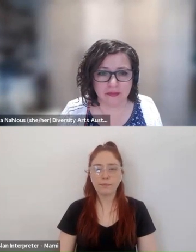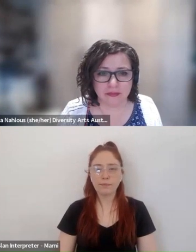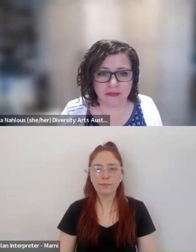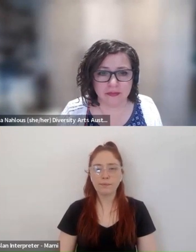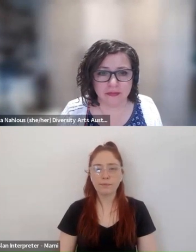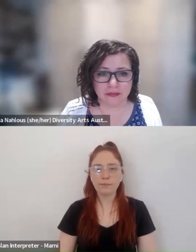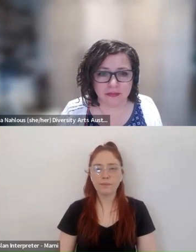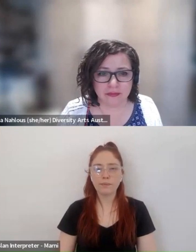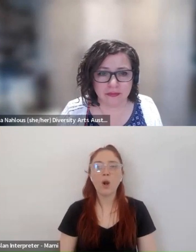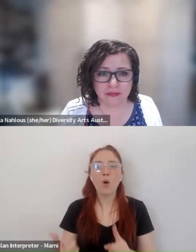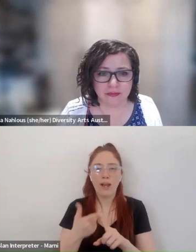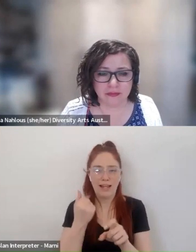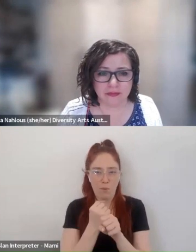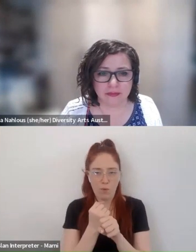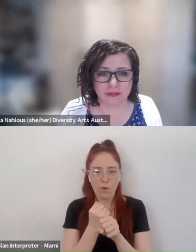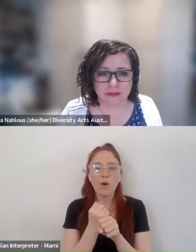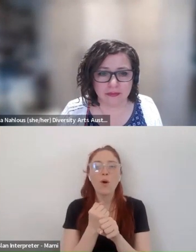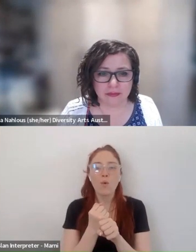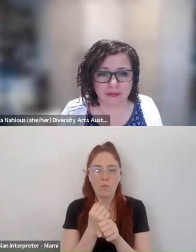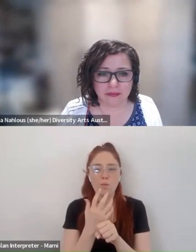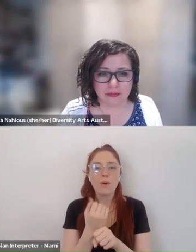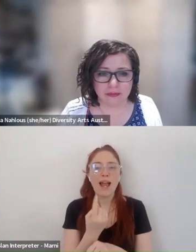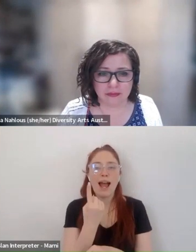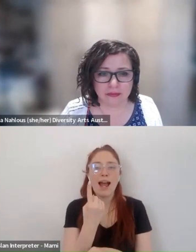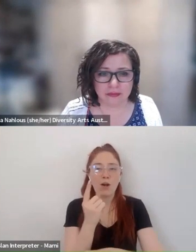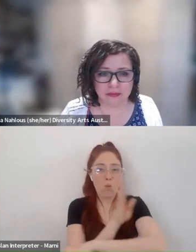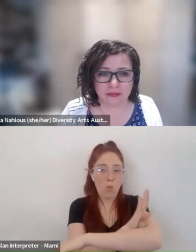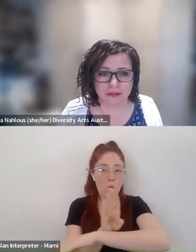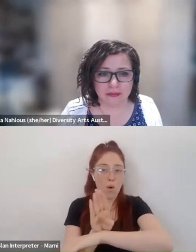a board member for men and Greta actually on the MCA, First